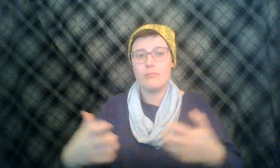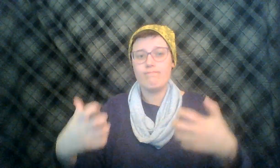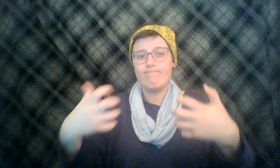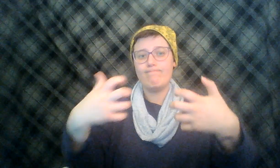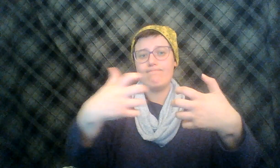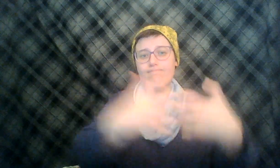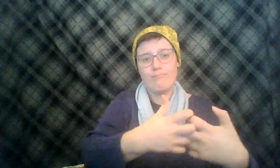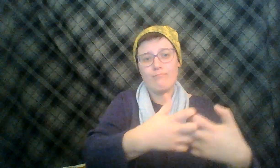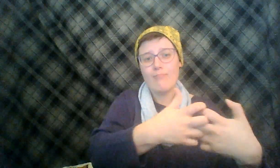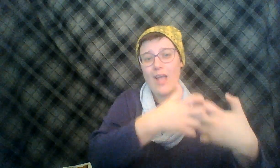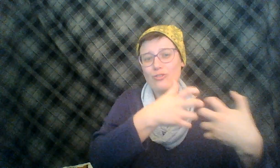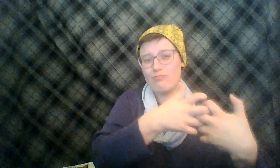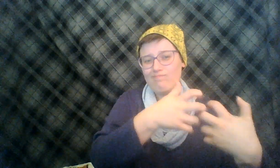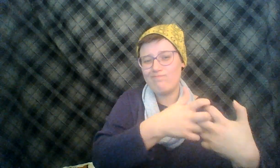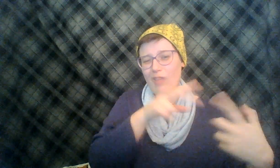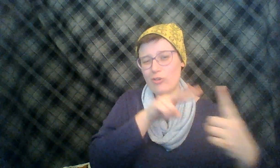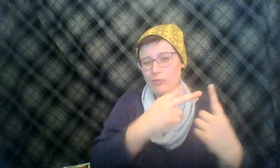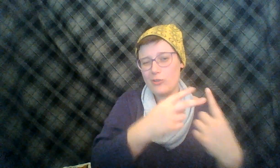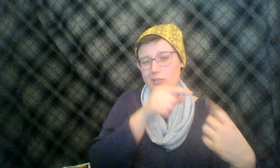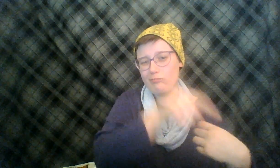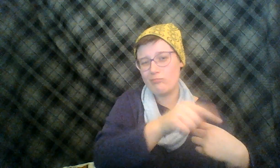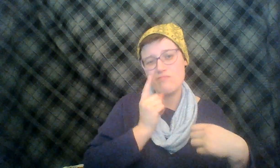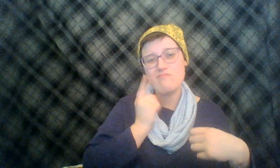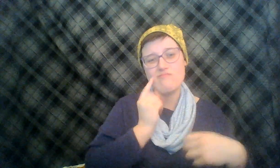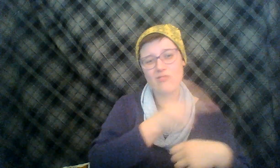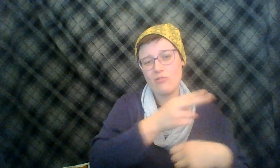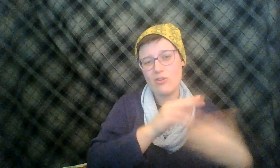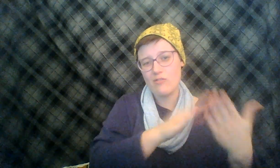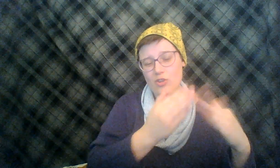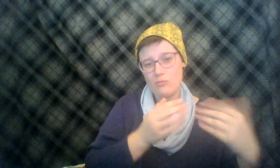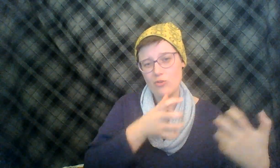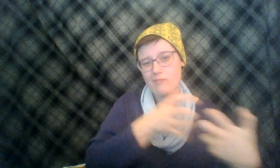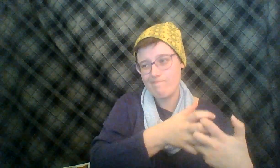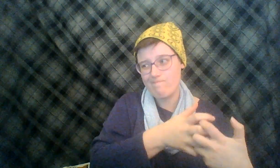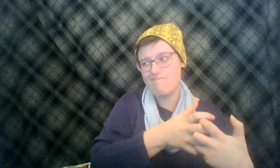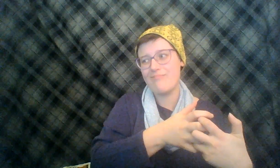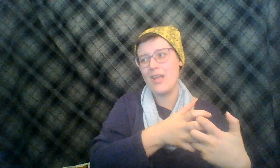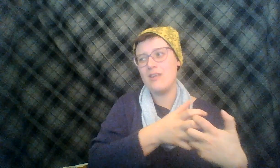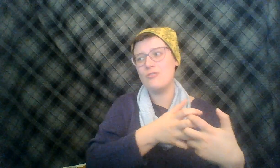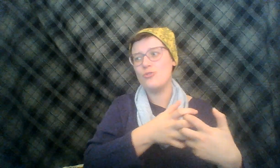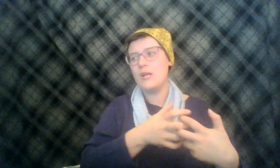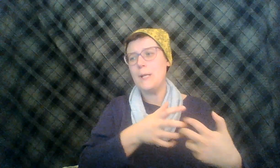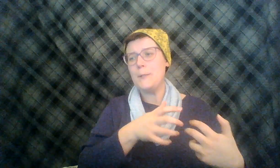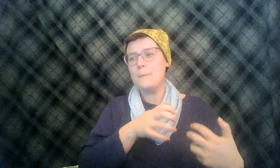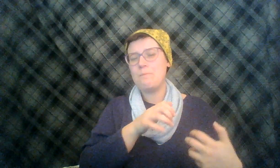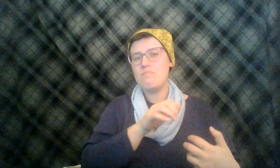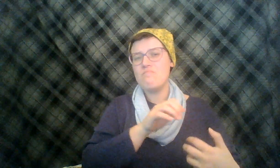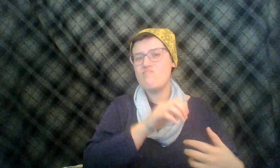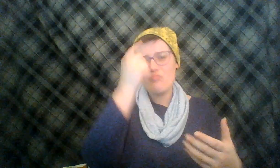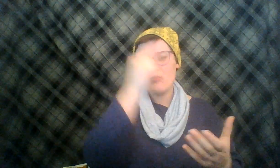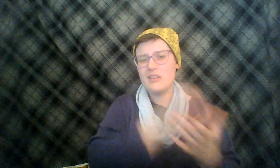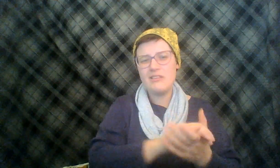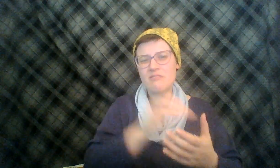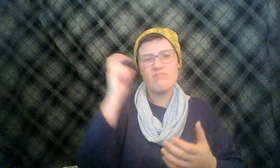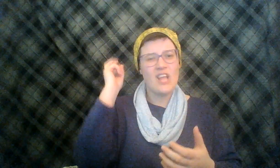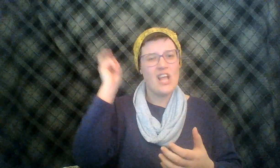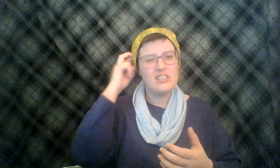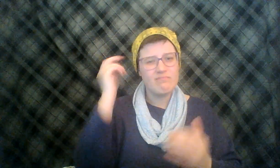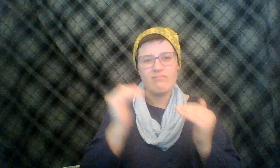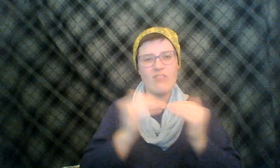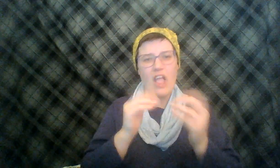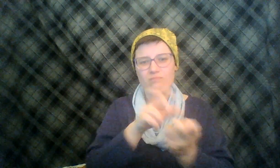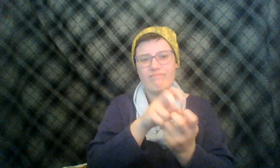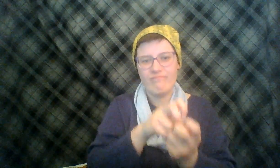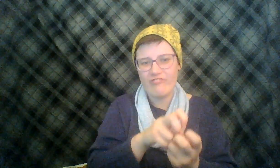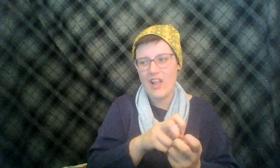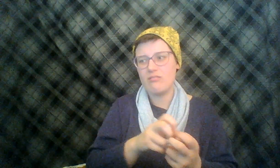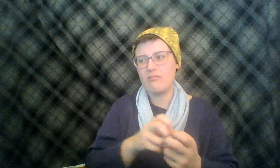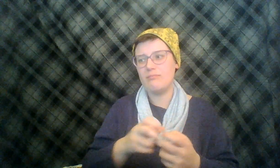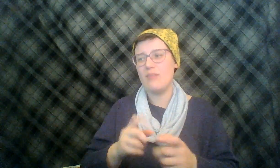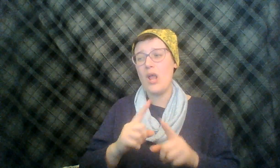This pertains to the D/HH community’s views on CIs as “surgical violence.”